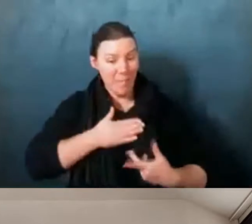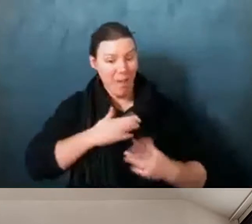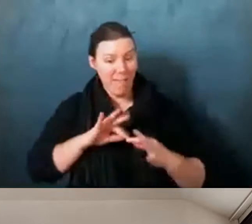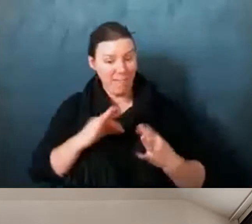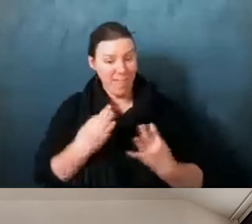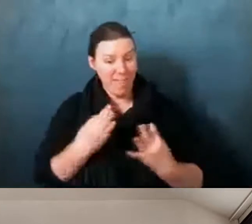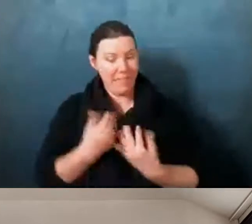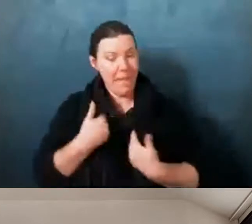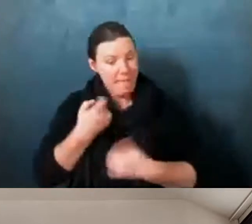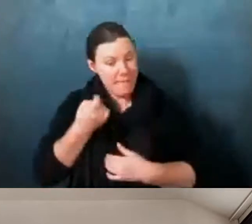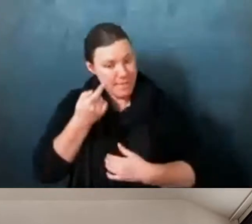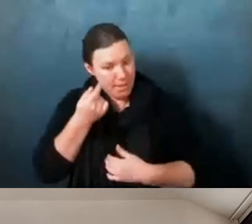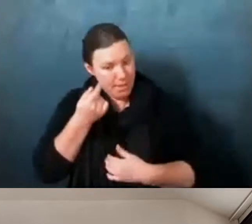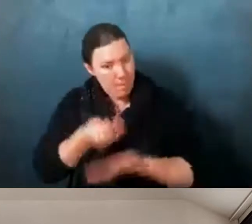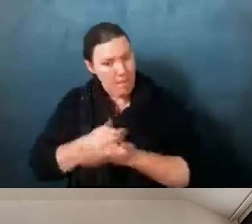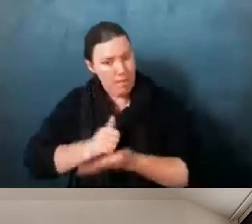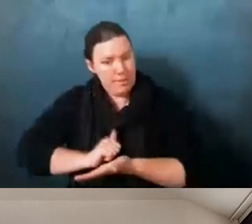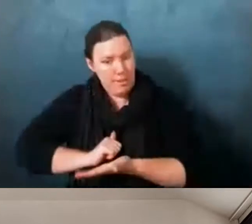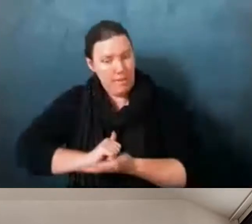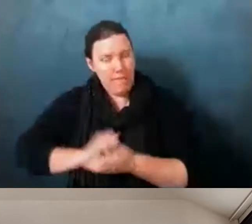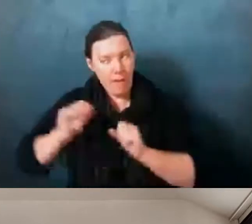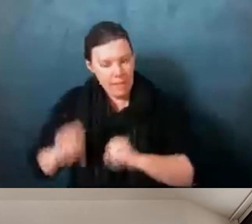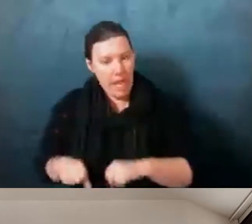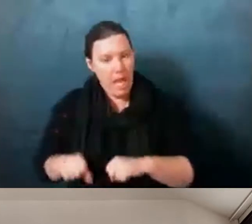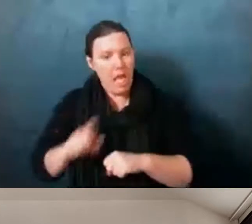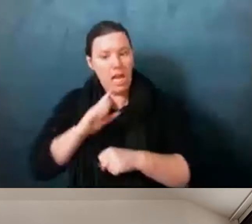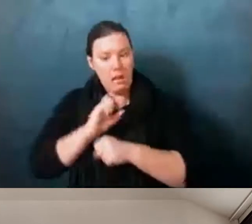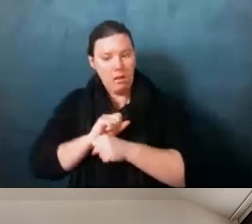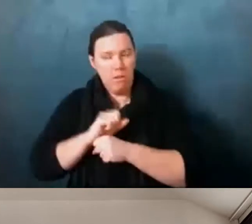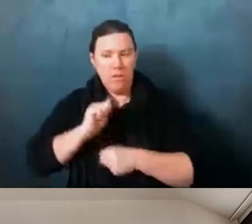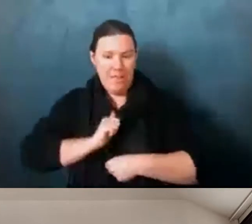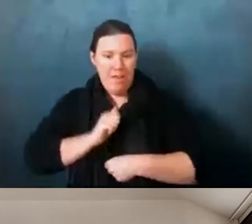that they need, but a lot of us aren't that lucky.